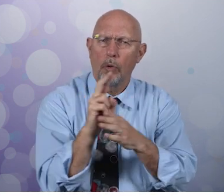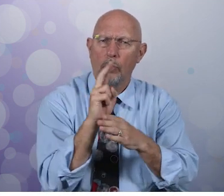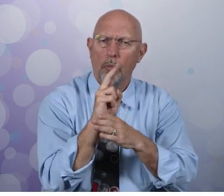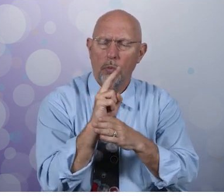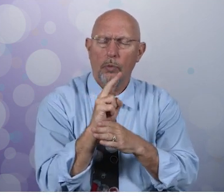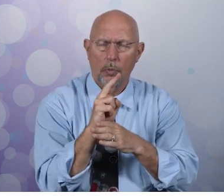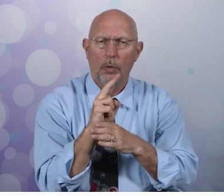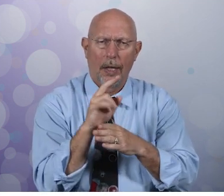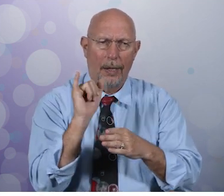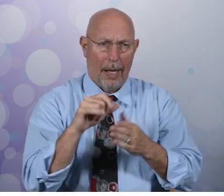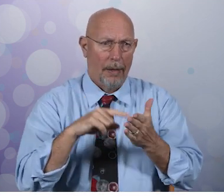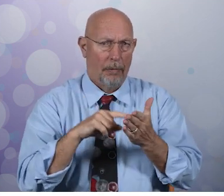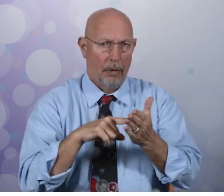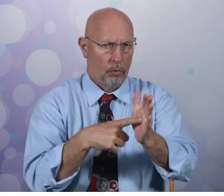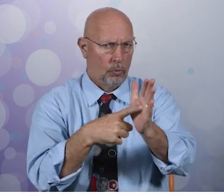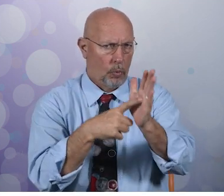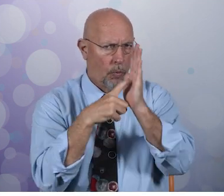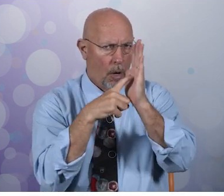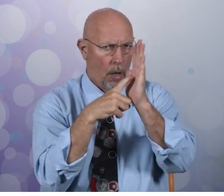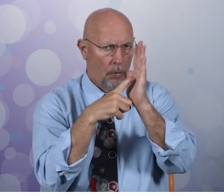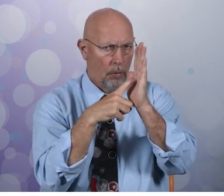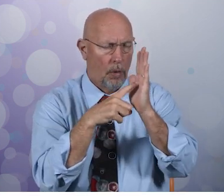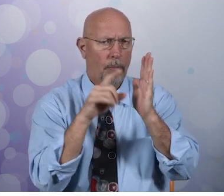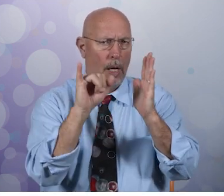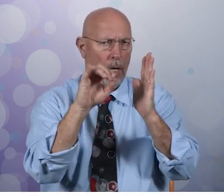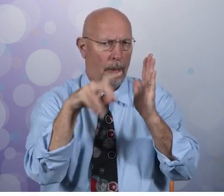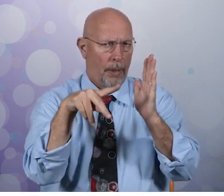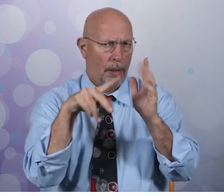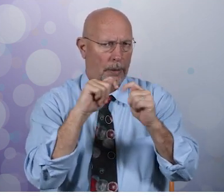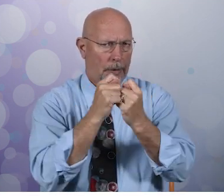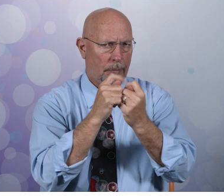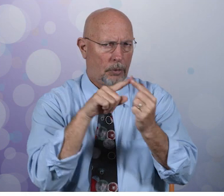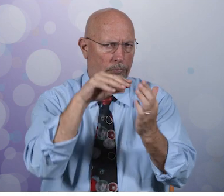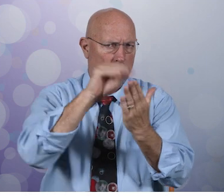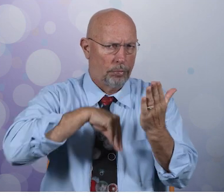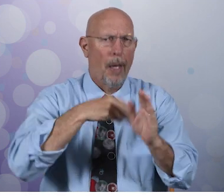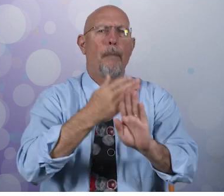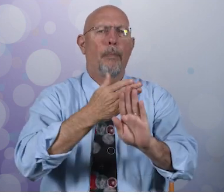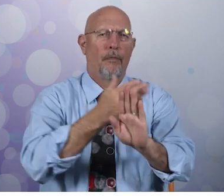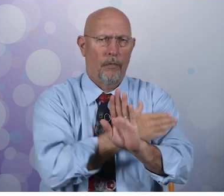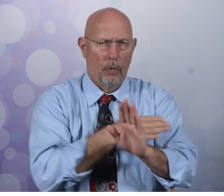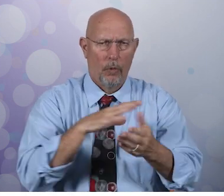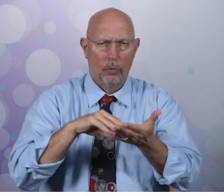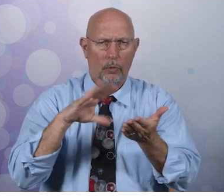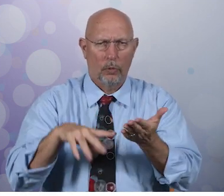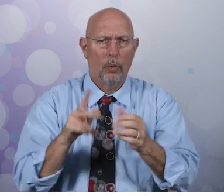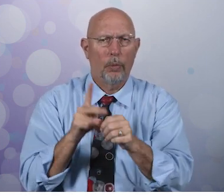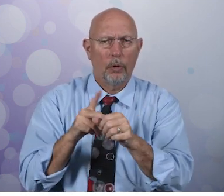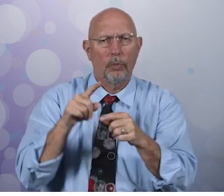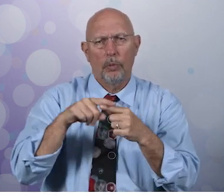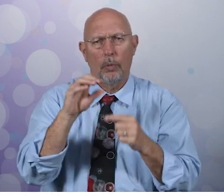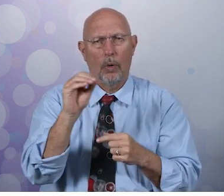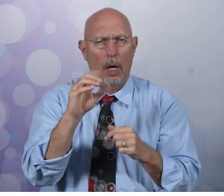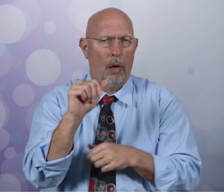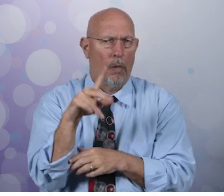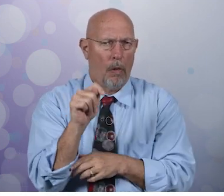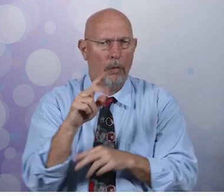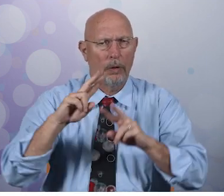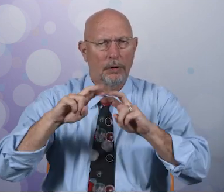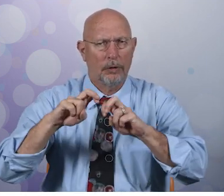are that it is required by IEP teams to complete before a student participates in Ohio's alternate assessment for students